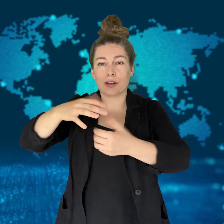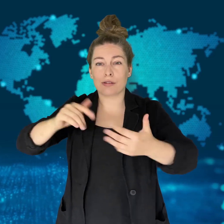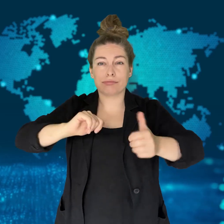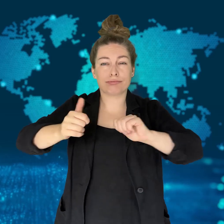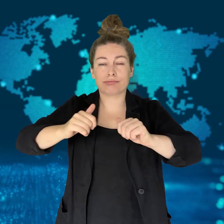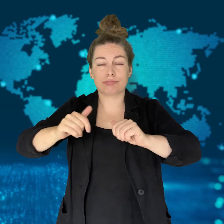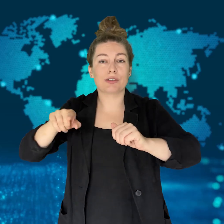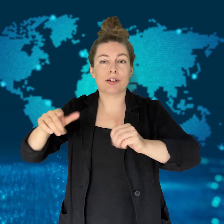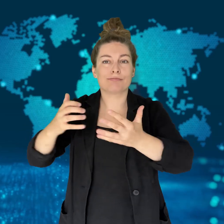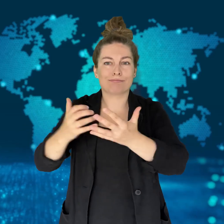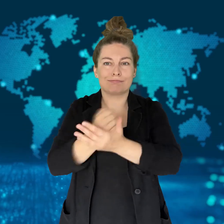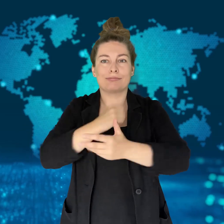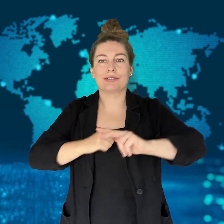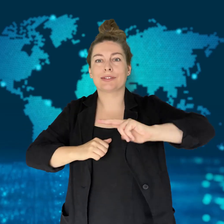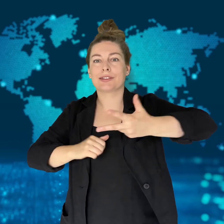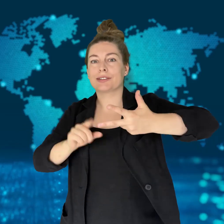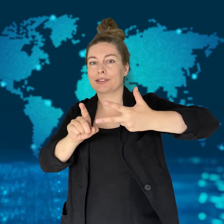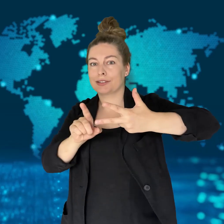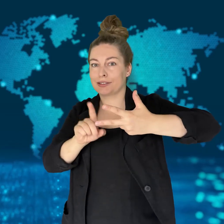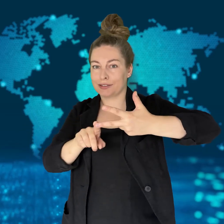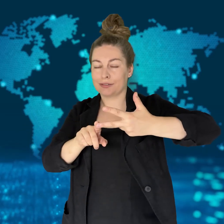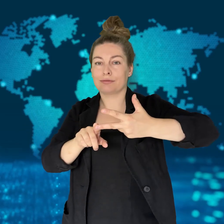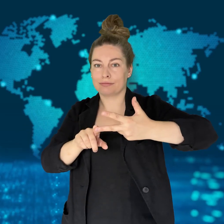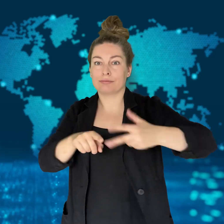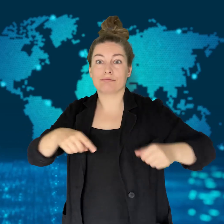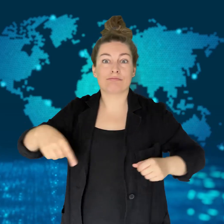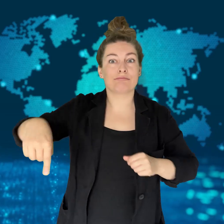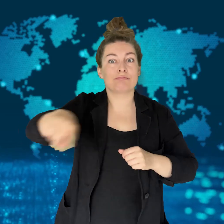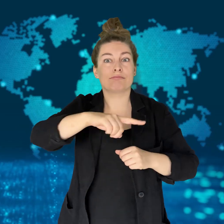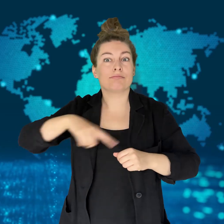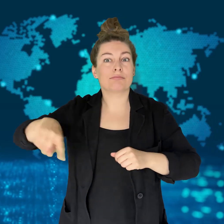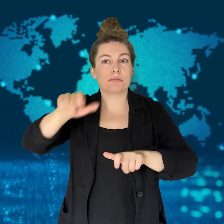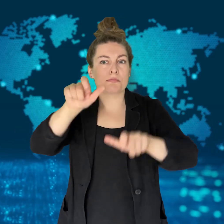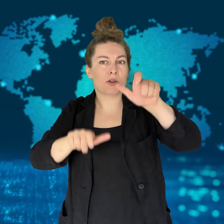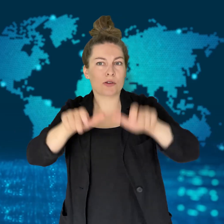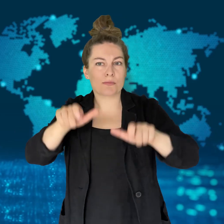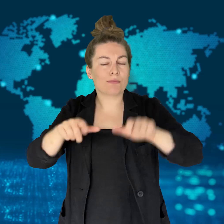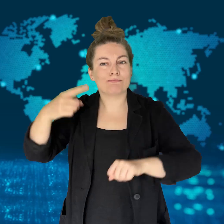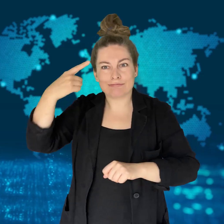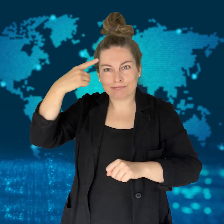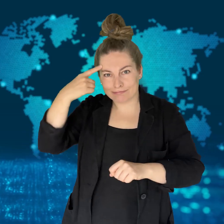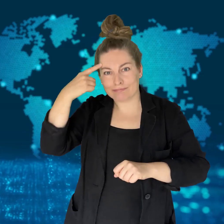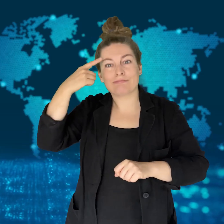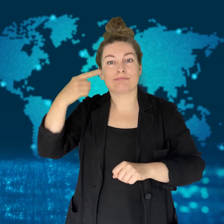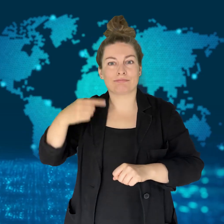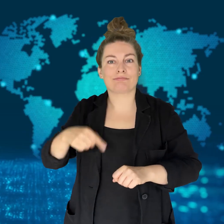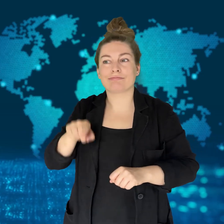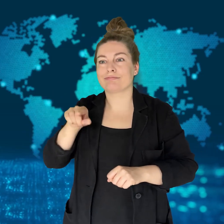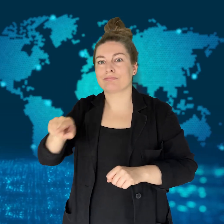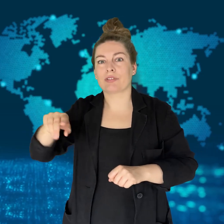The centrist party, which is French President Emmanuel Macron's party,